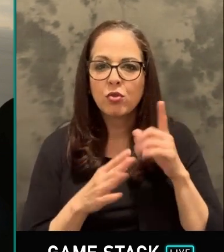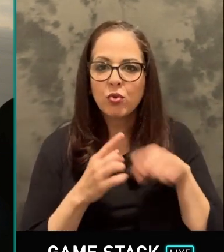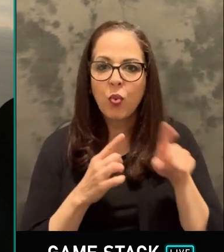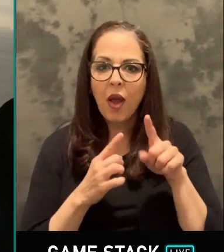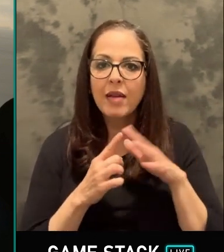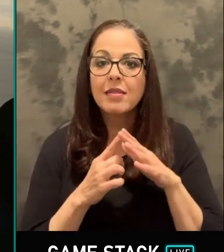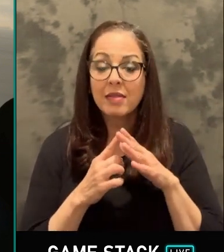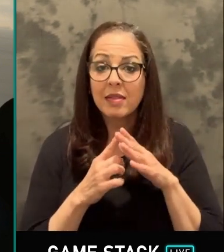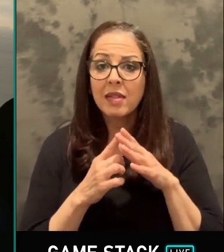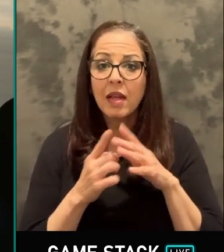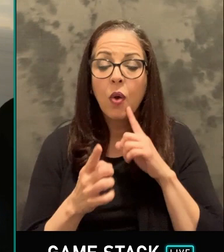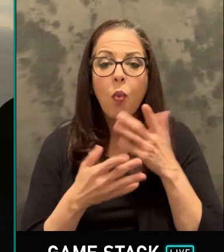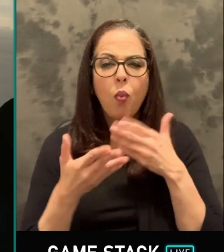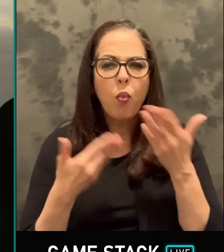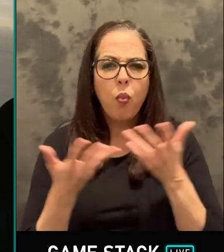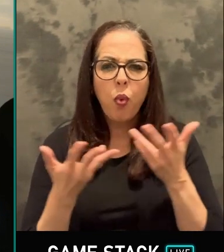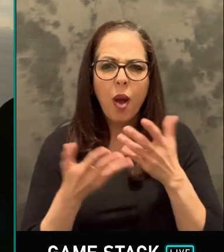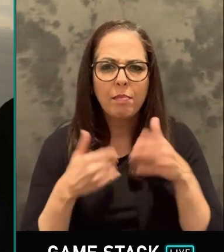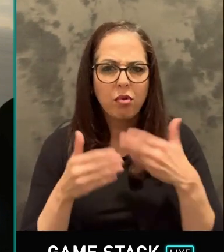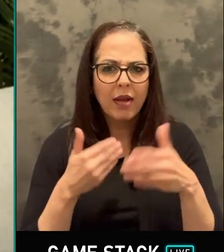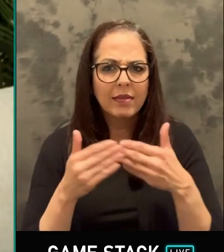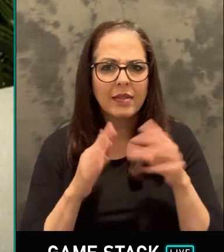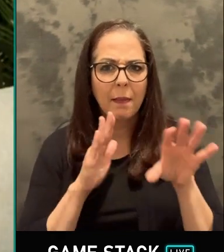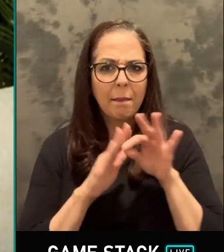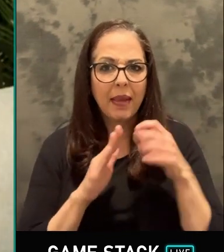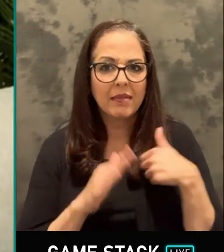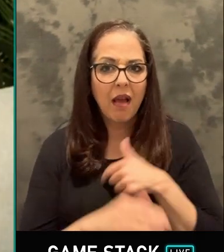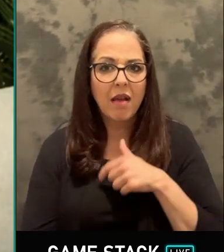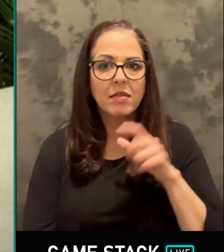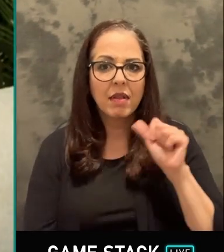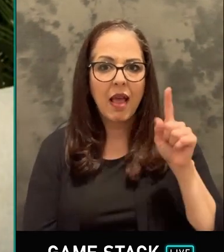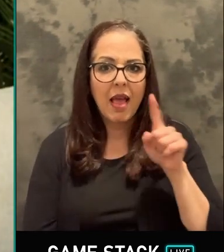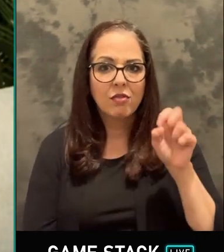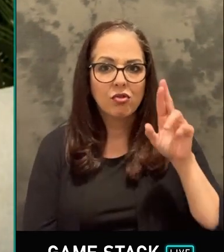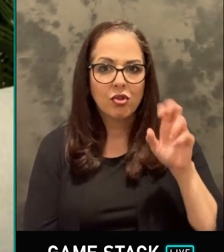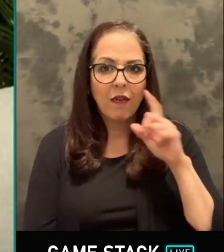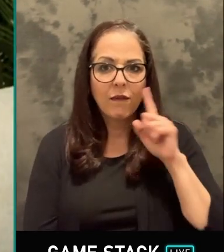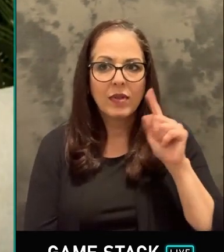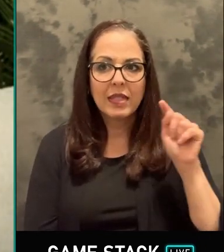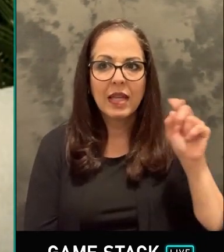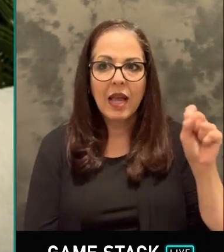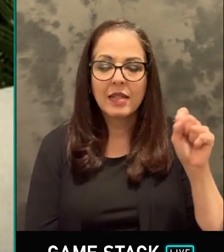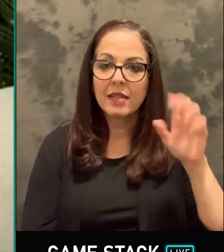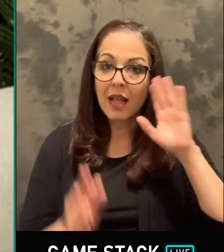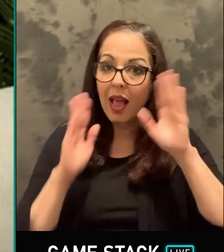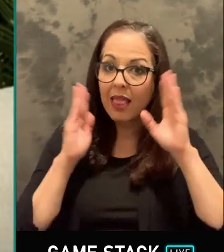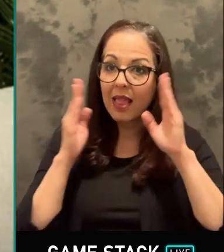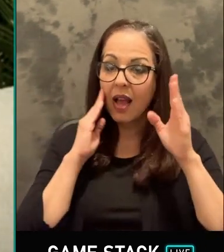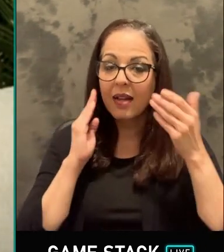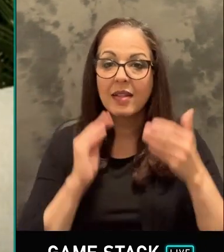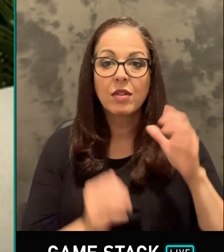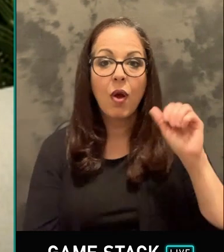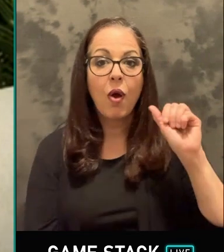choose Azure for TTS. Hello everyone, I'm Aurelien and I'm going to talk about how we